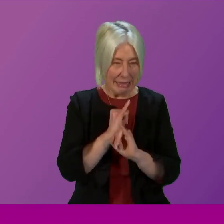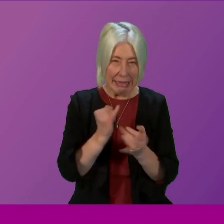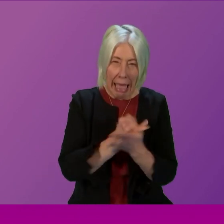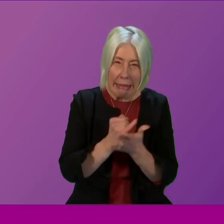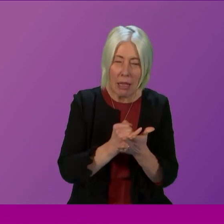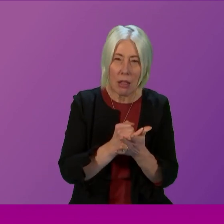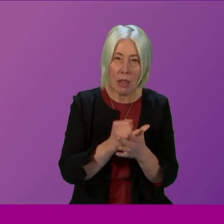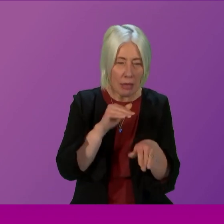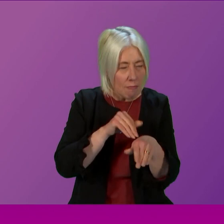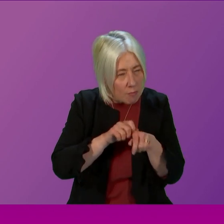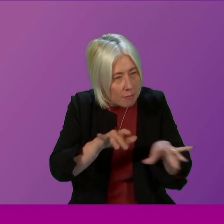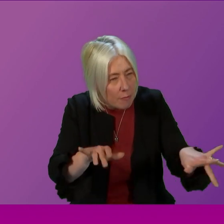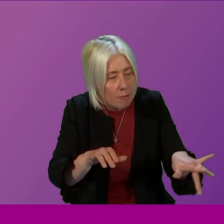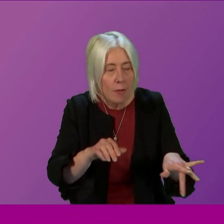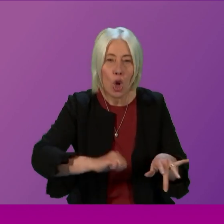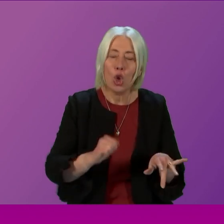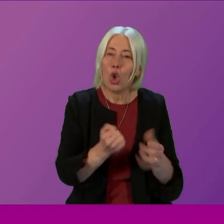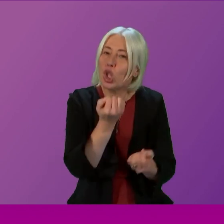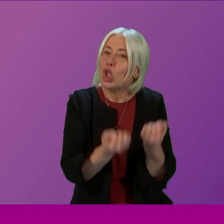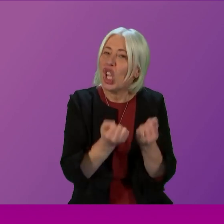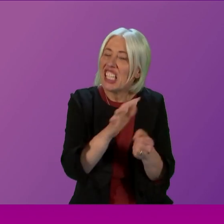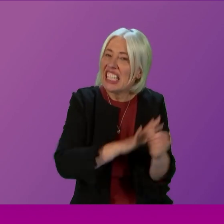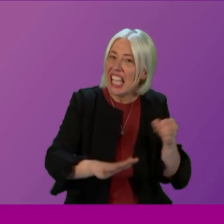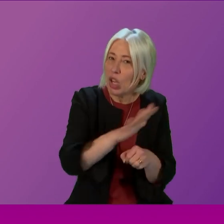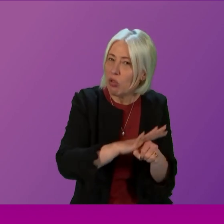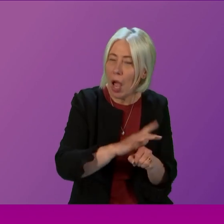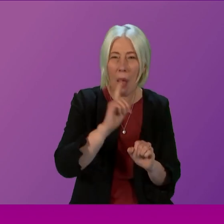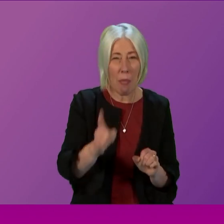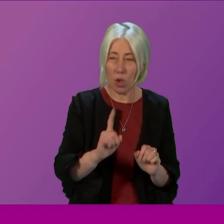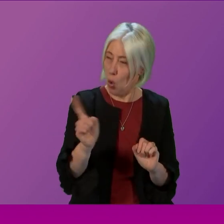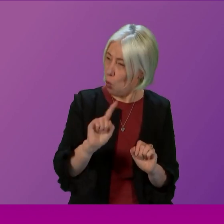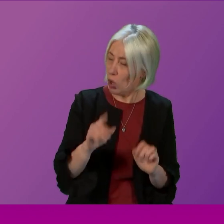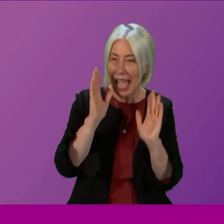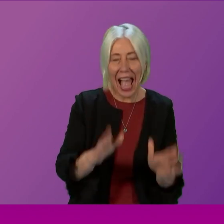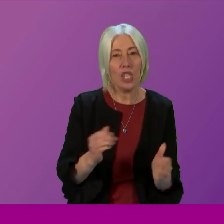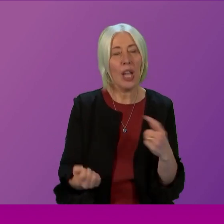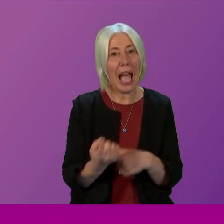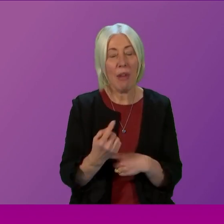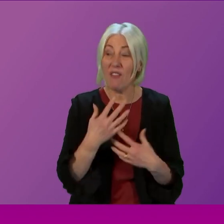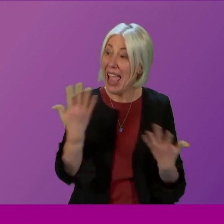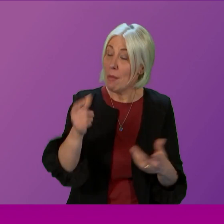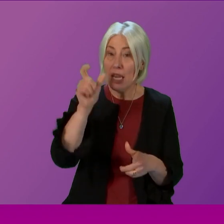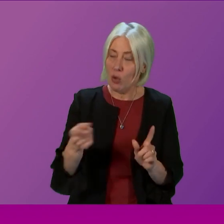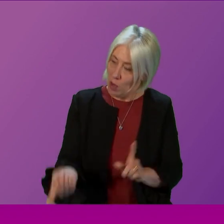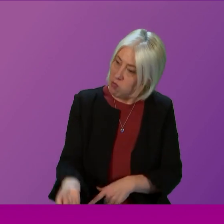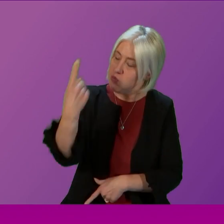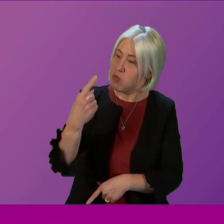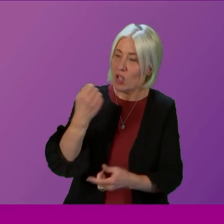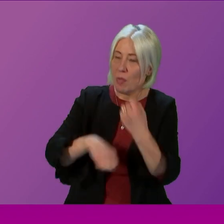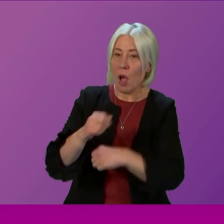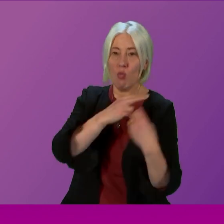justice. What does it take for people to be held to account in SNP-run Scotland?